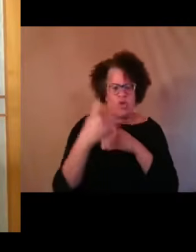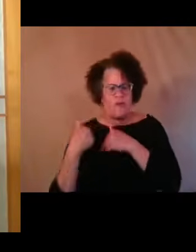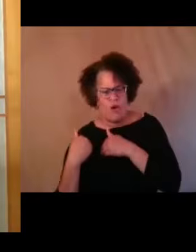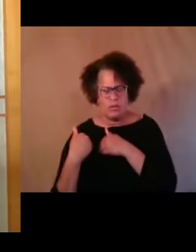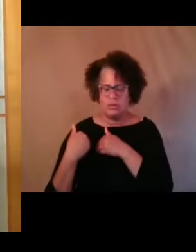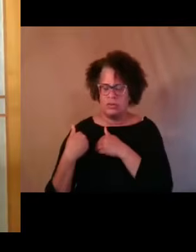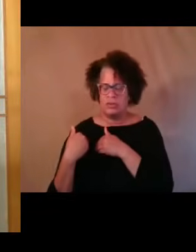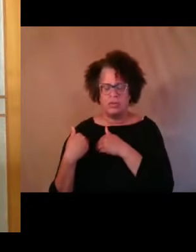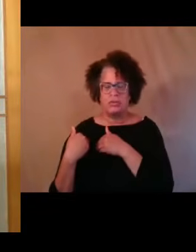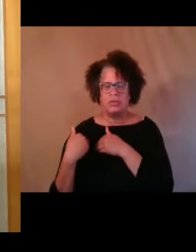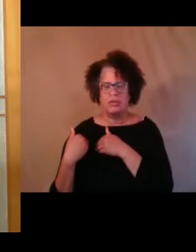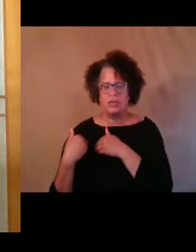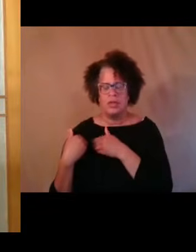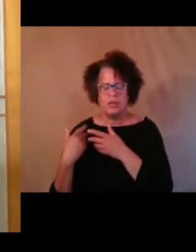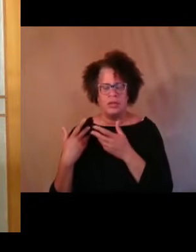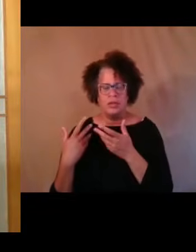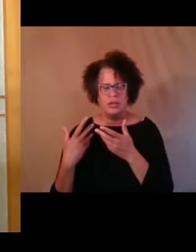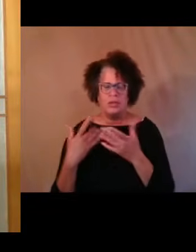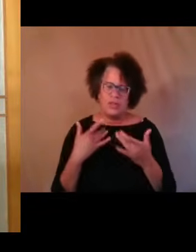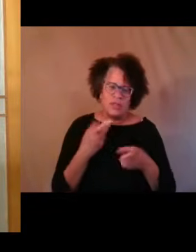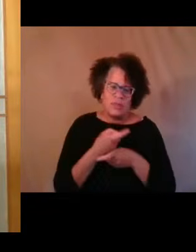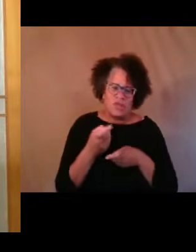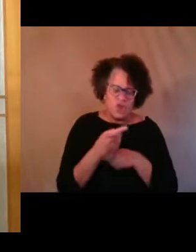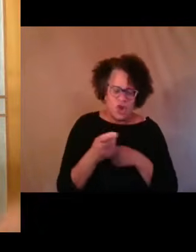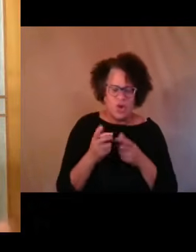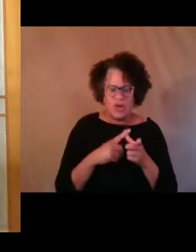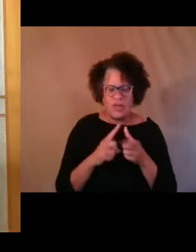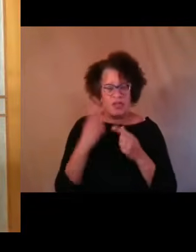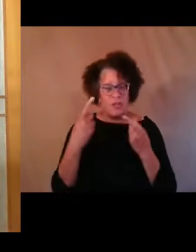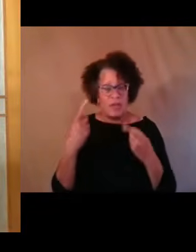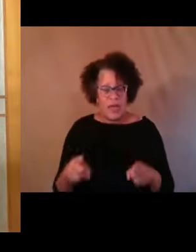Usually, we joke in residential. If something happened, "Oh, Maru did it."